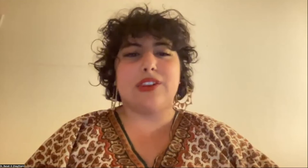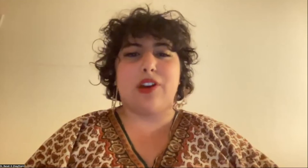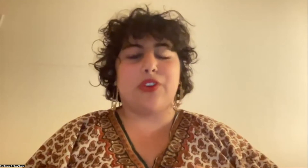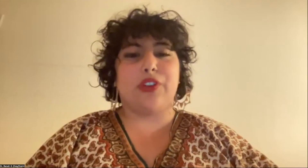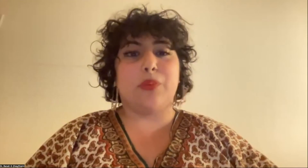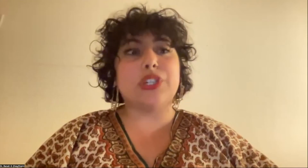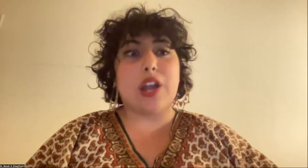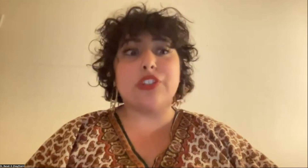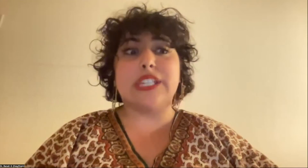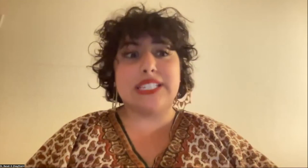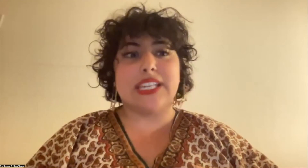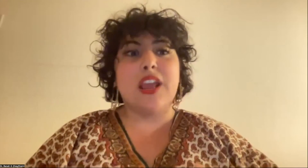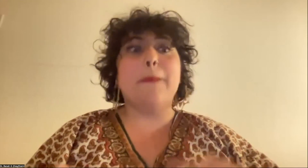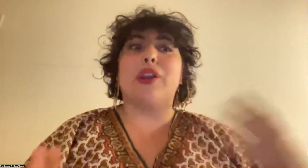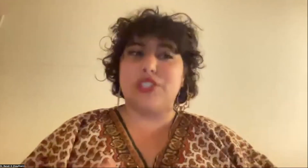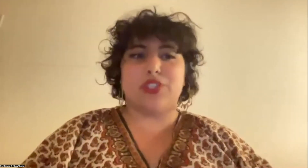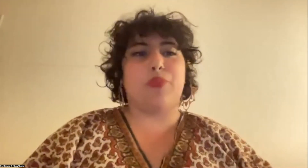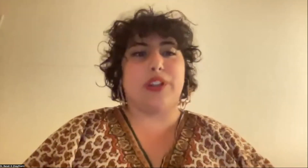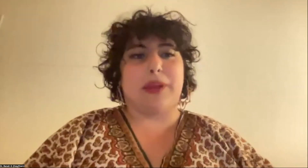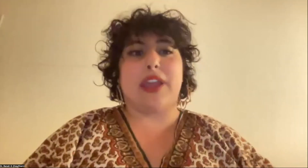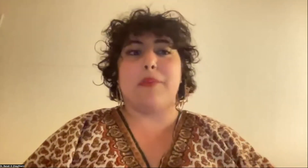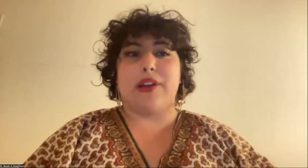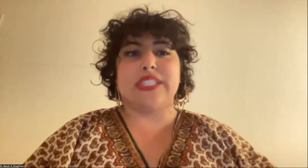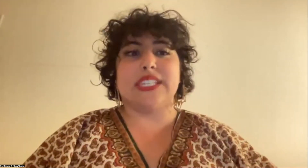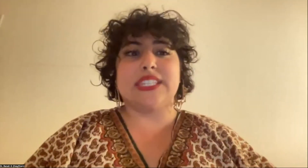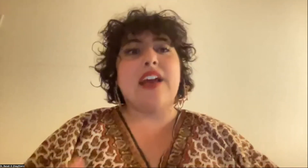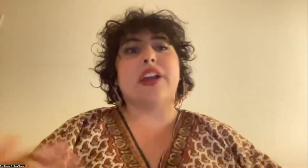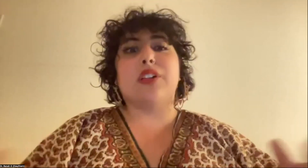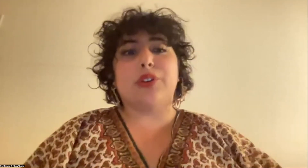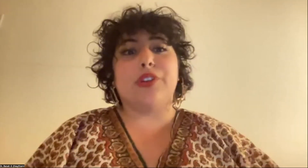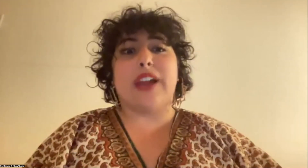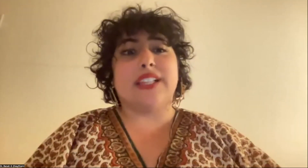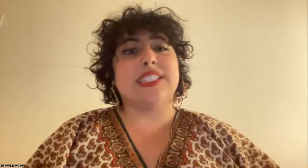in the concrete, which contradicted but also supported my hypothesis that colonial violence